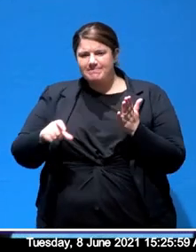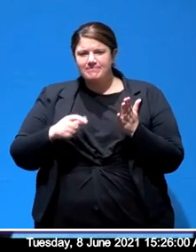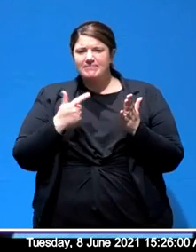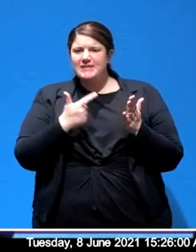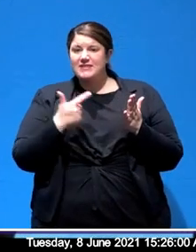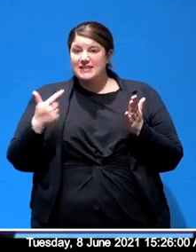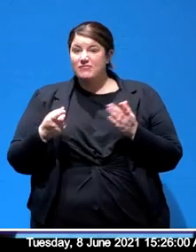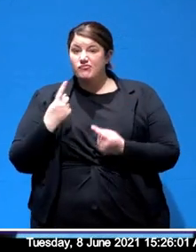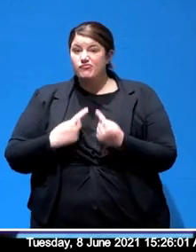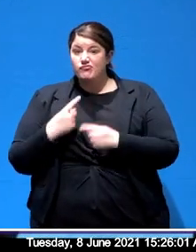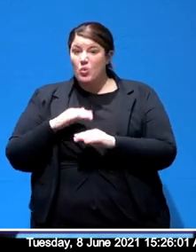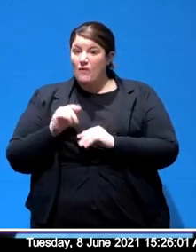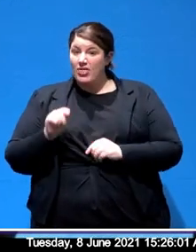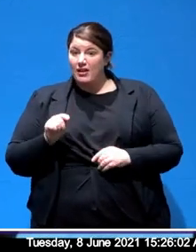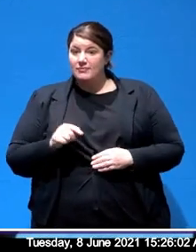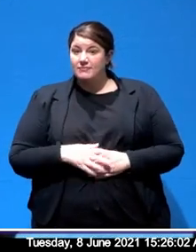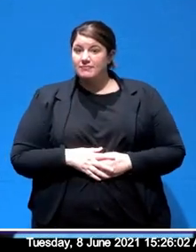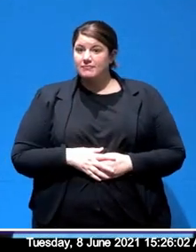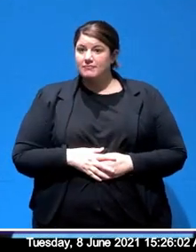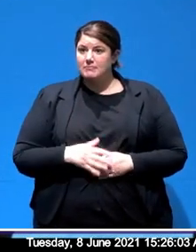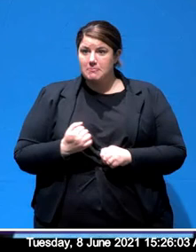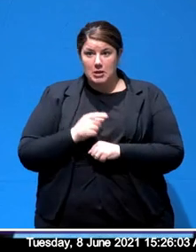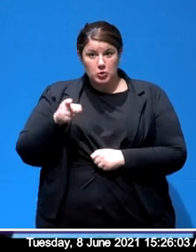Did that cause you any concern, that a house that had been flagged to you as a